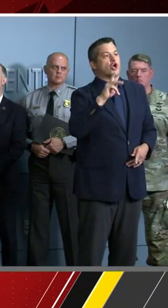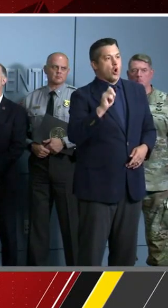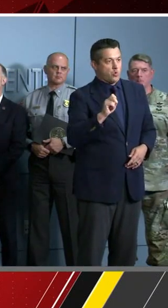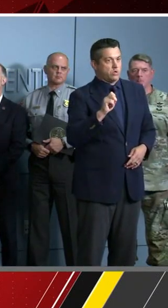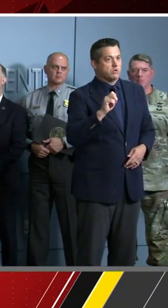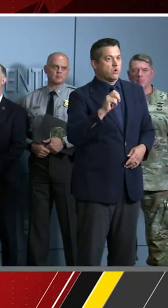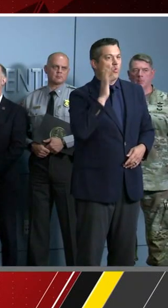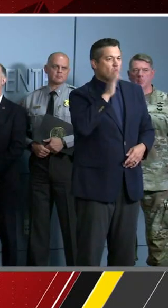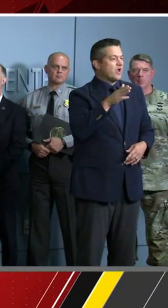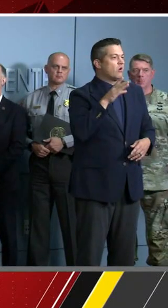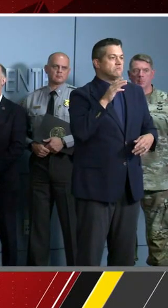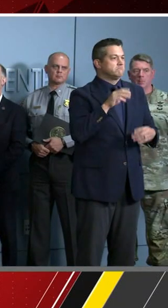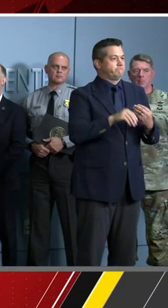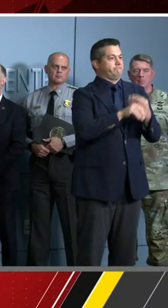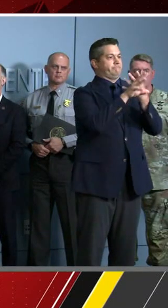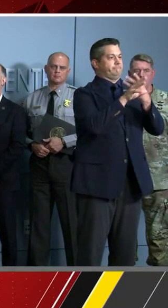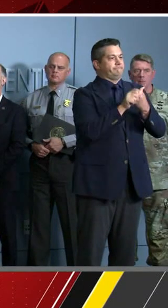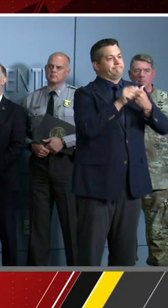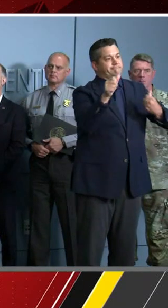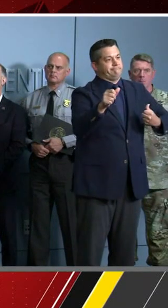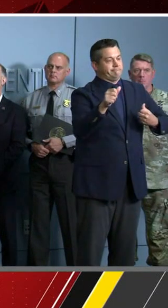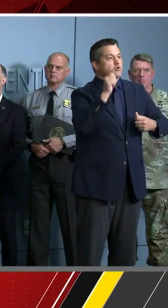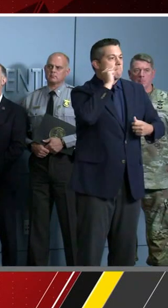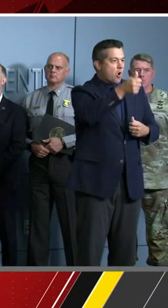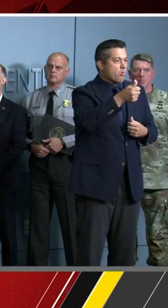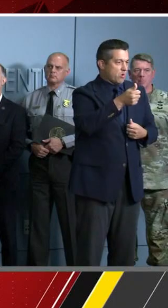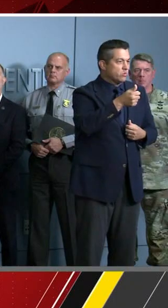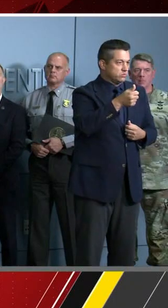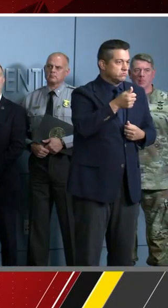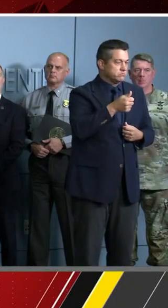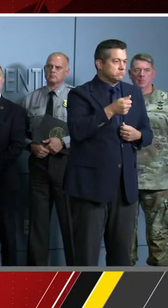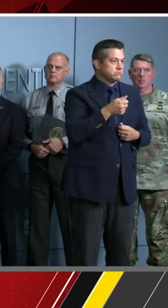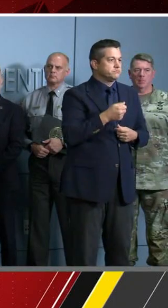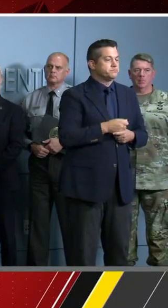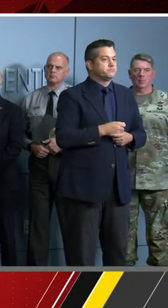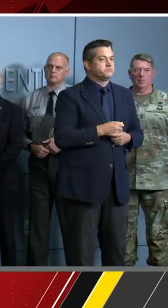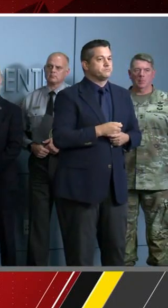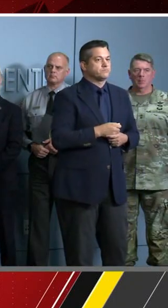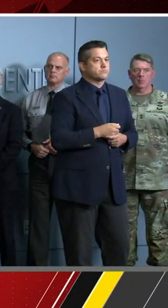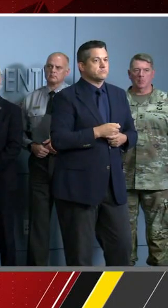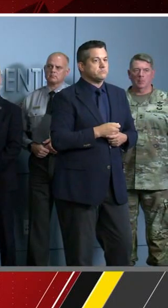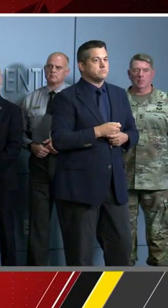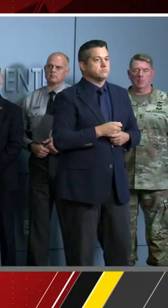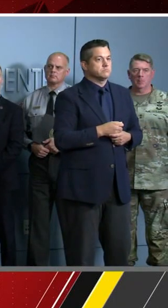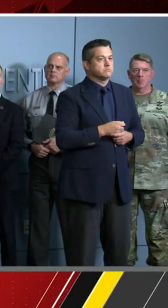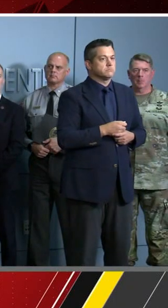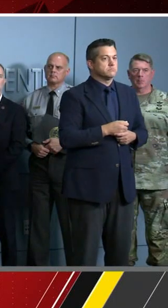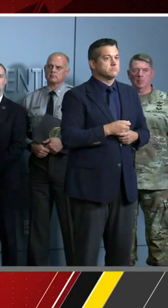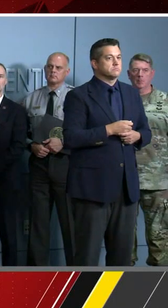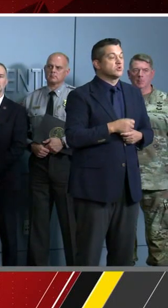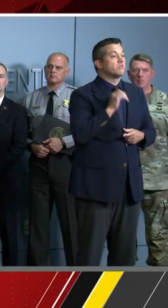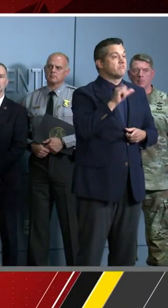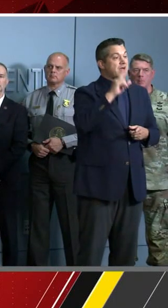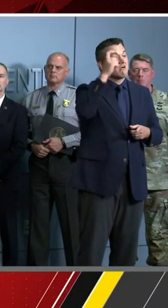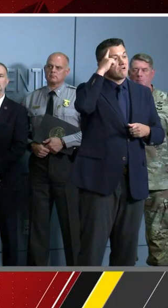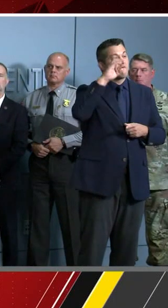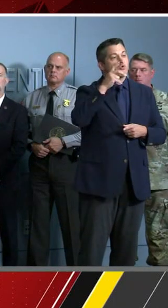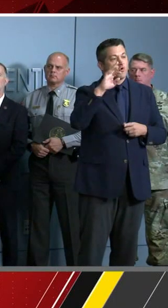Terrell will be remote or asynchronous tomorrow as well.